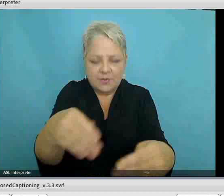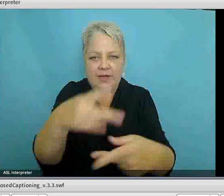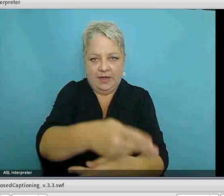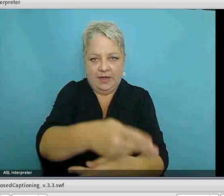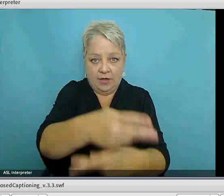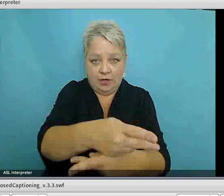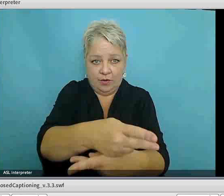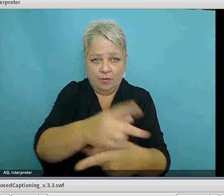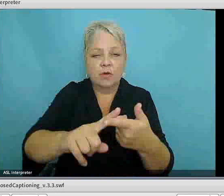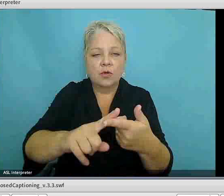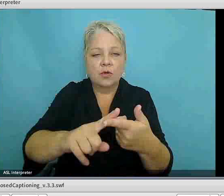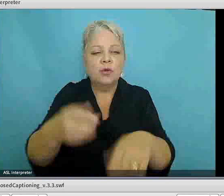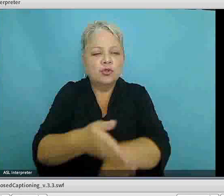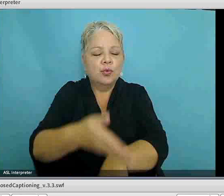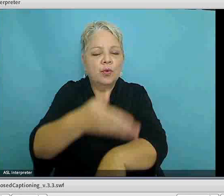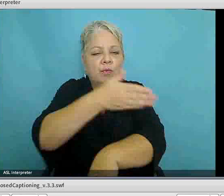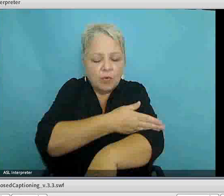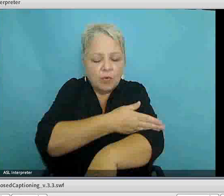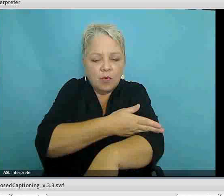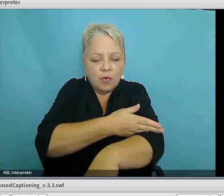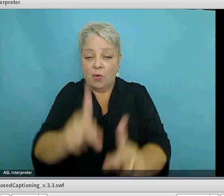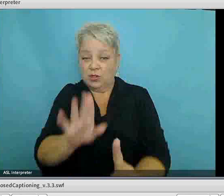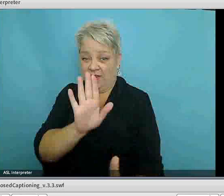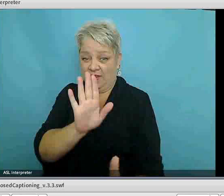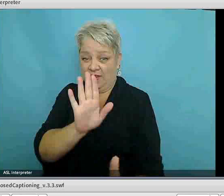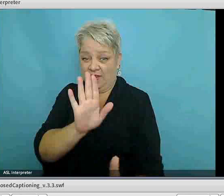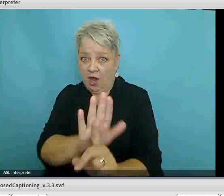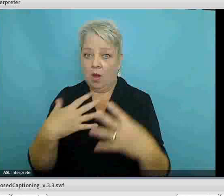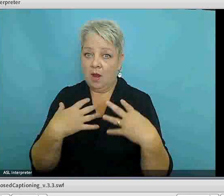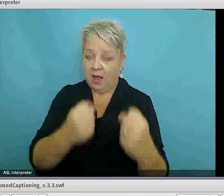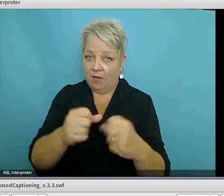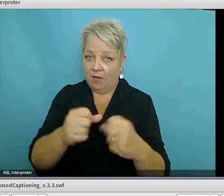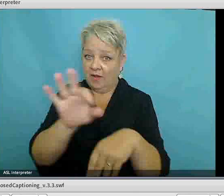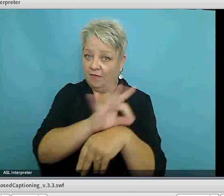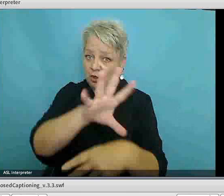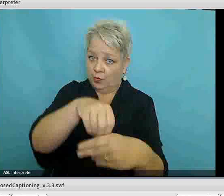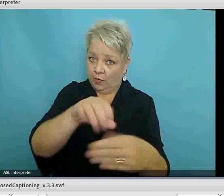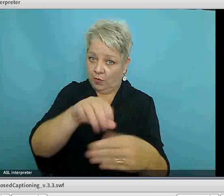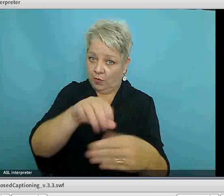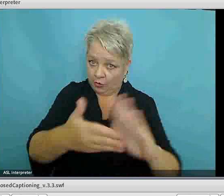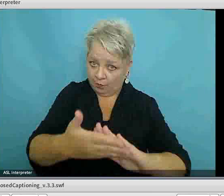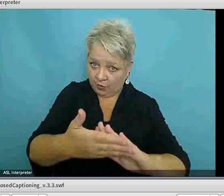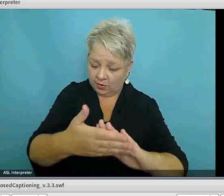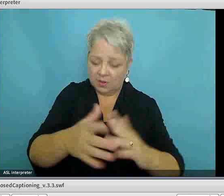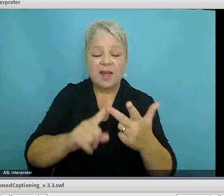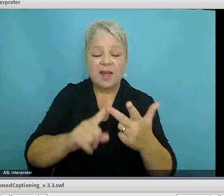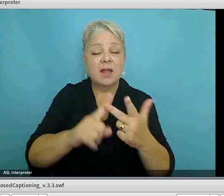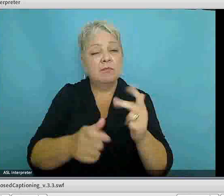in the community; and really importantly, to coordinate care across medical, behavioral